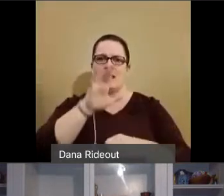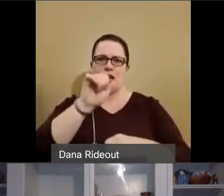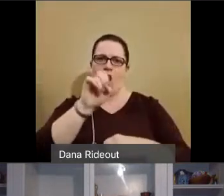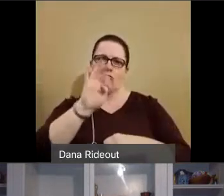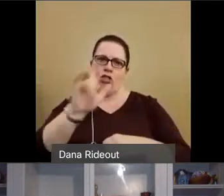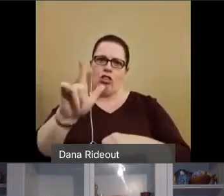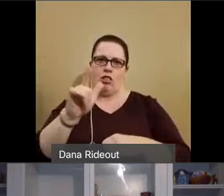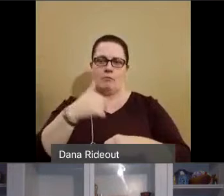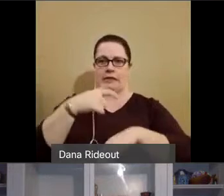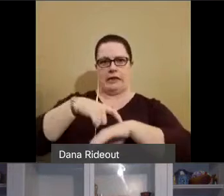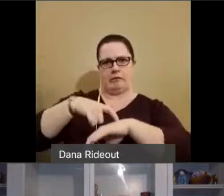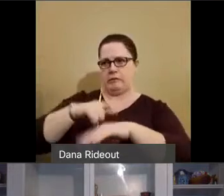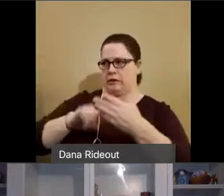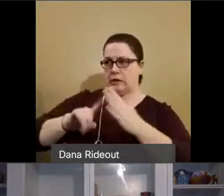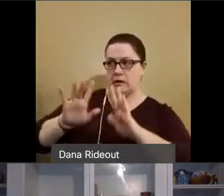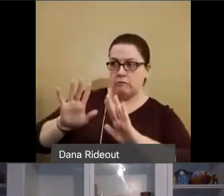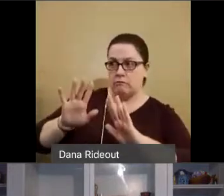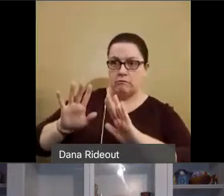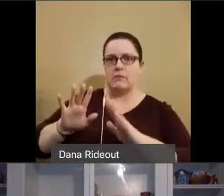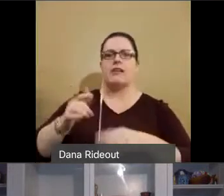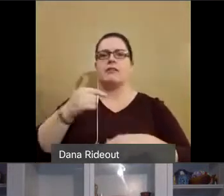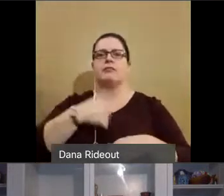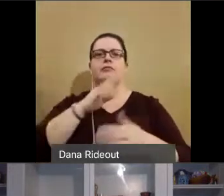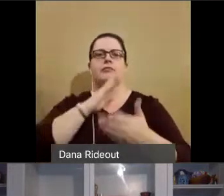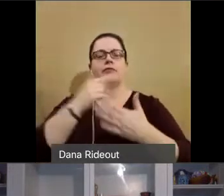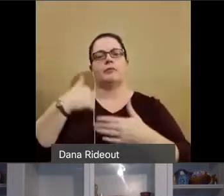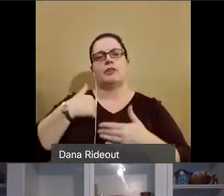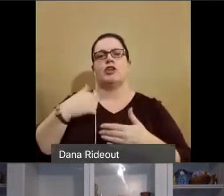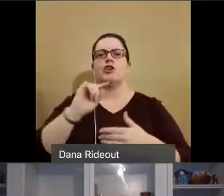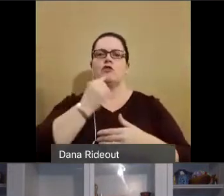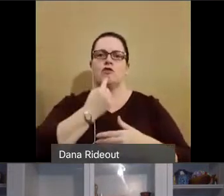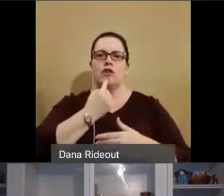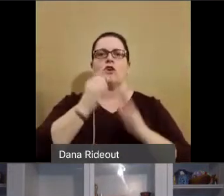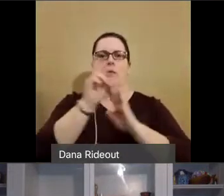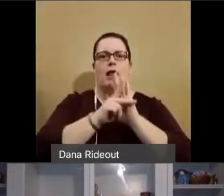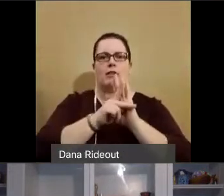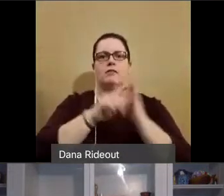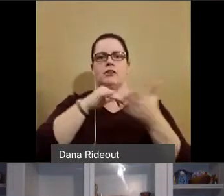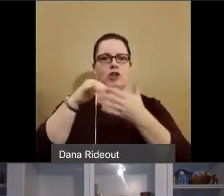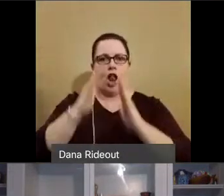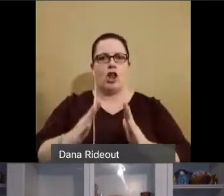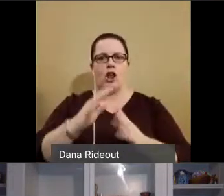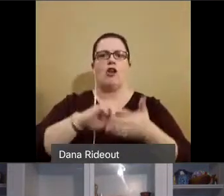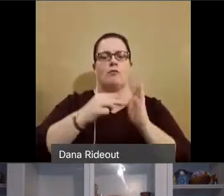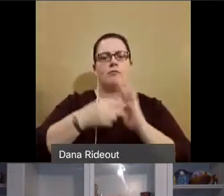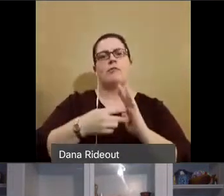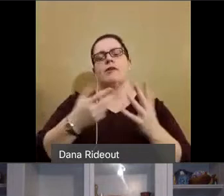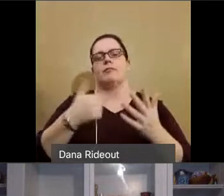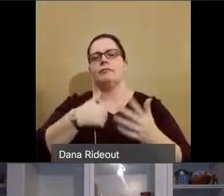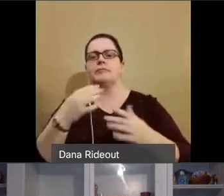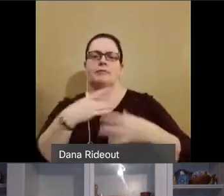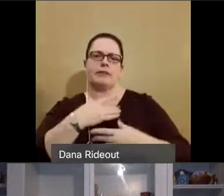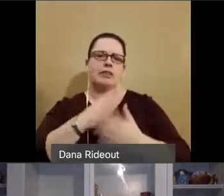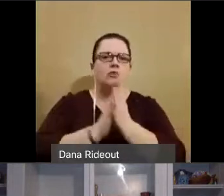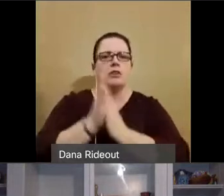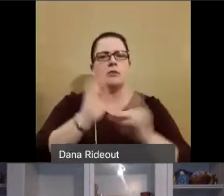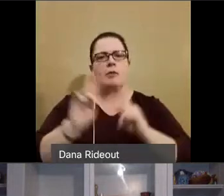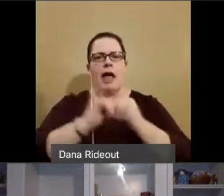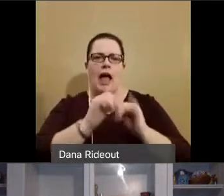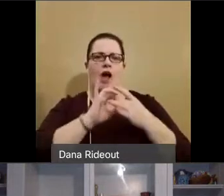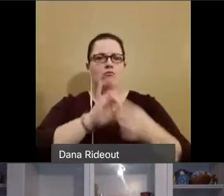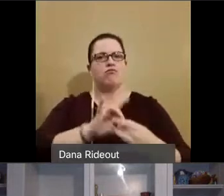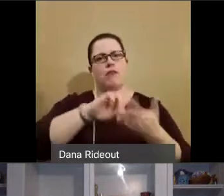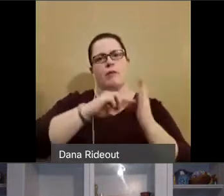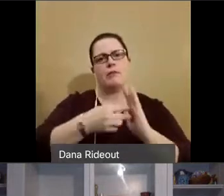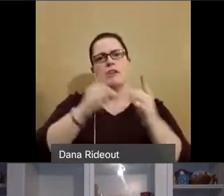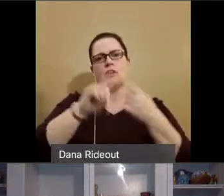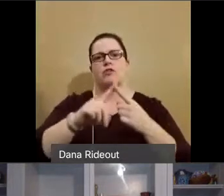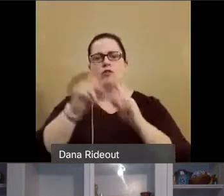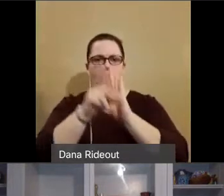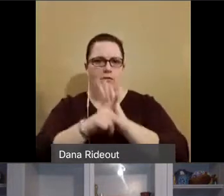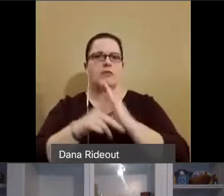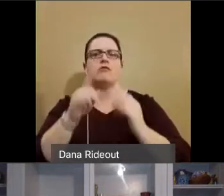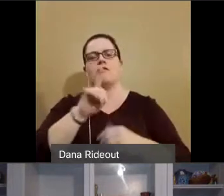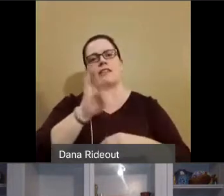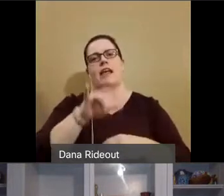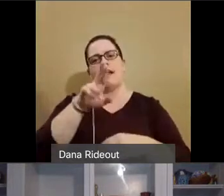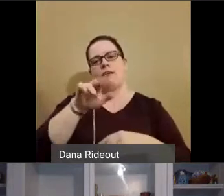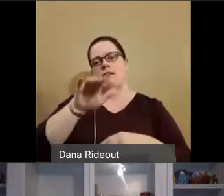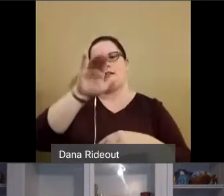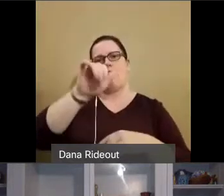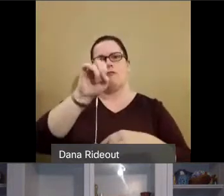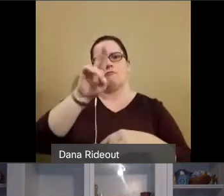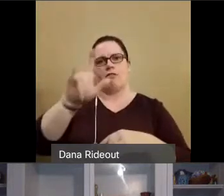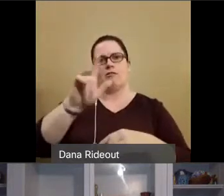I said, I'm a critical policy scholar. I'm really interested in how folks make meaning and different sort of policy actors and and the idea of consul stories resonates and how I'm thinking about resilience here. The idea that.